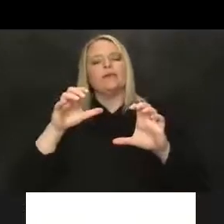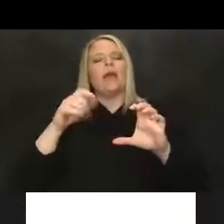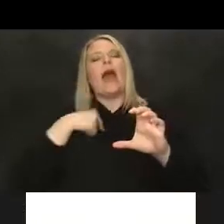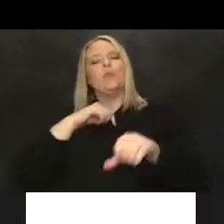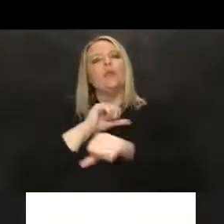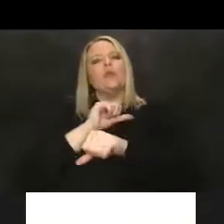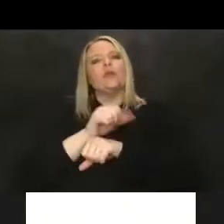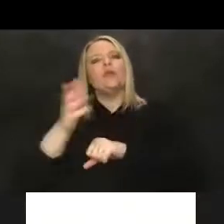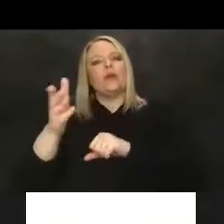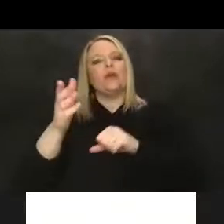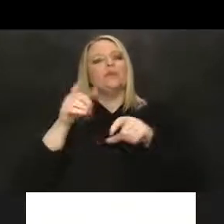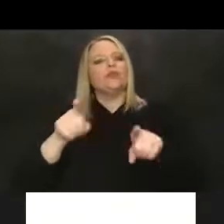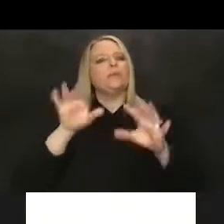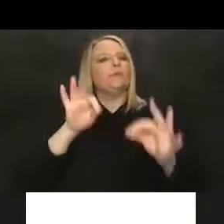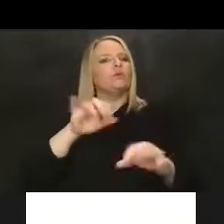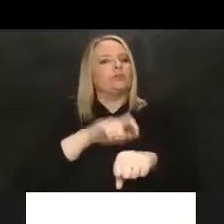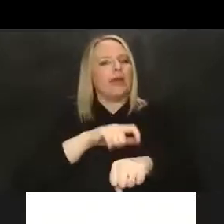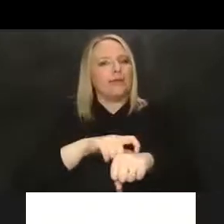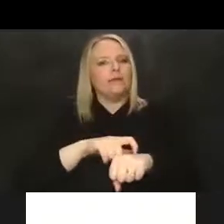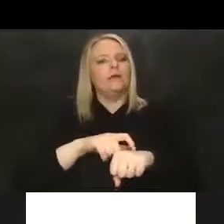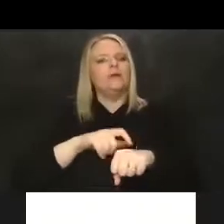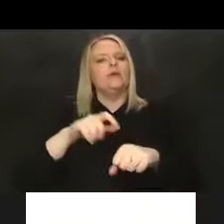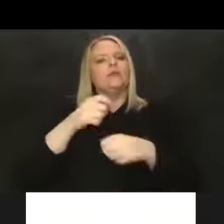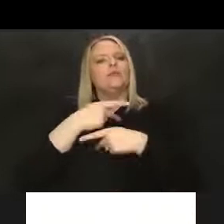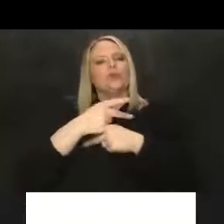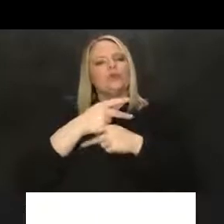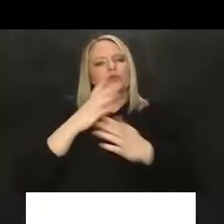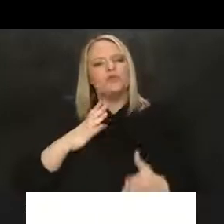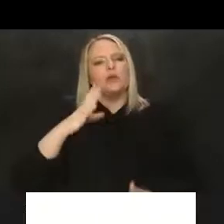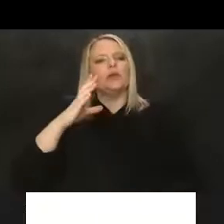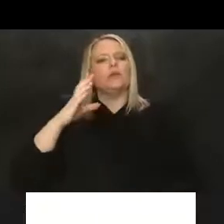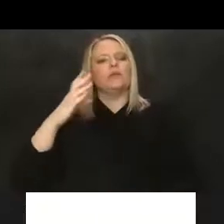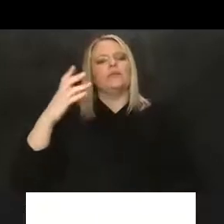like, the producer Oba Babatunde and I used to share a bag of French fries because we couldn't